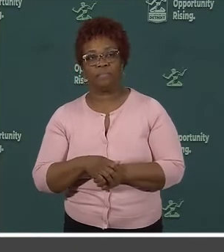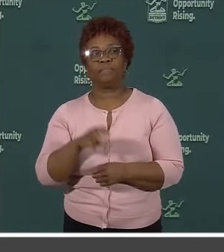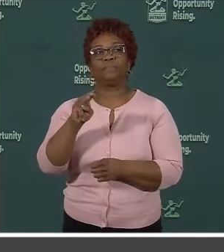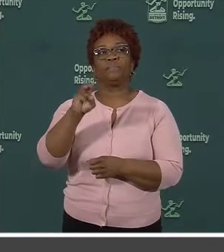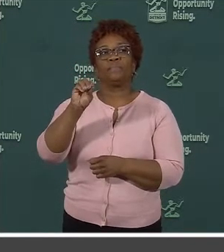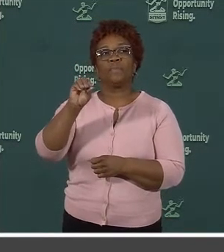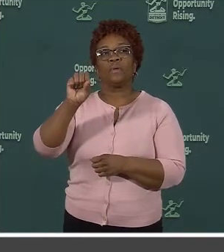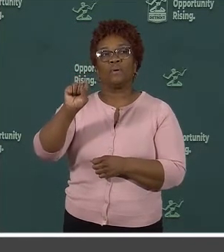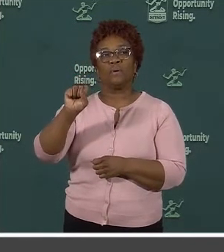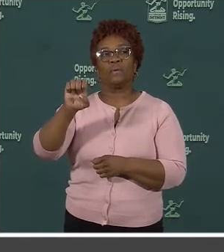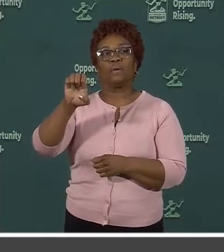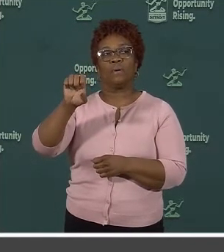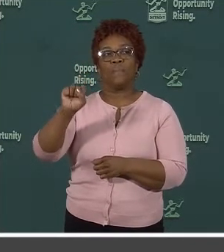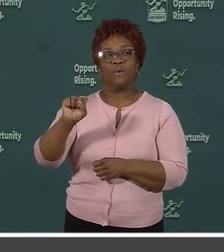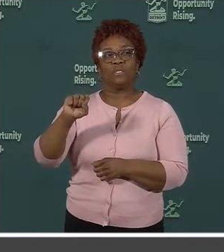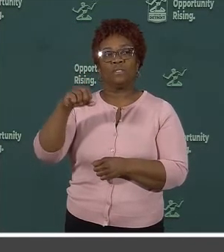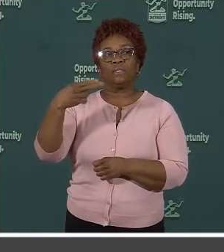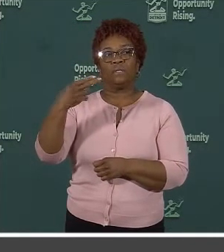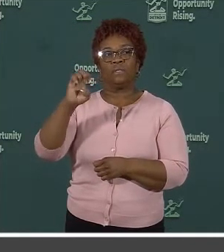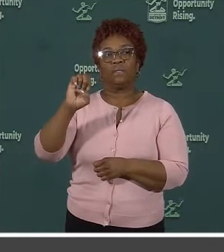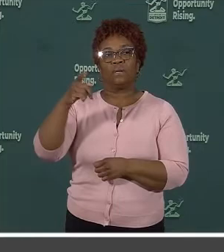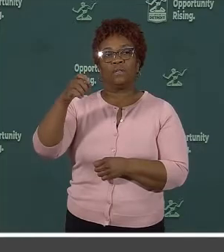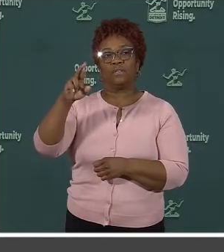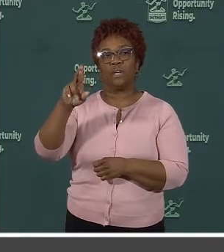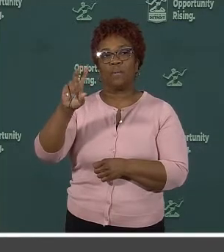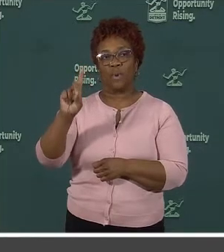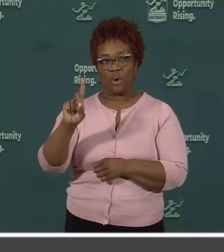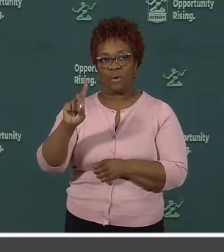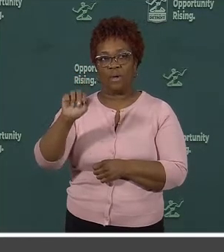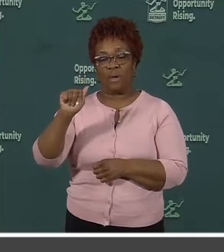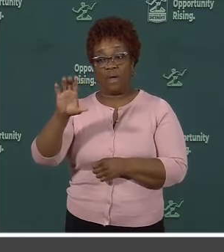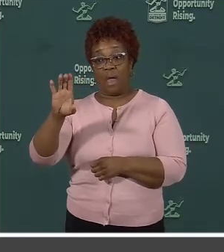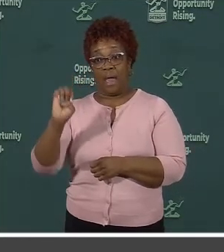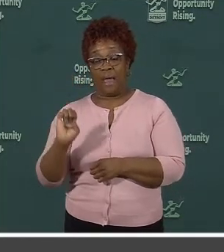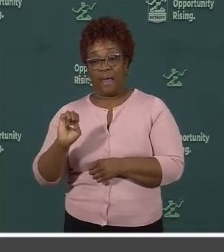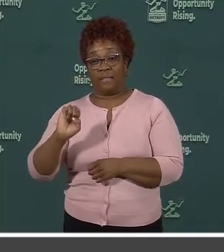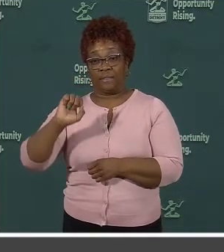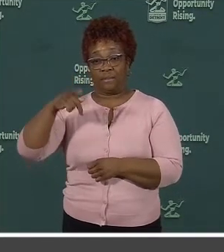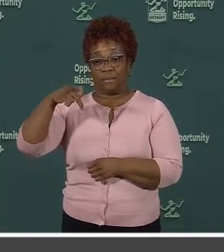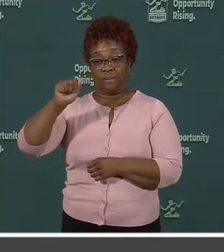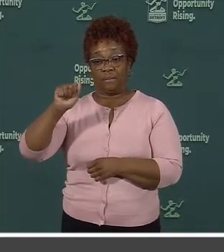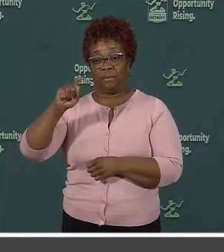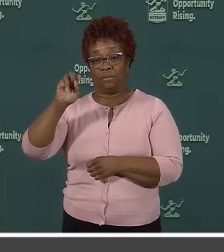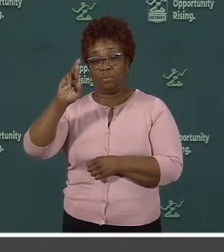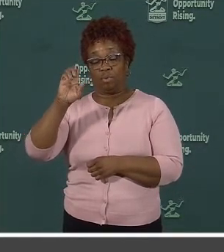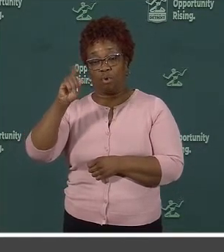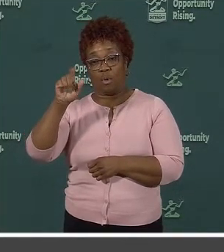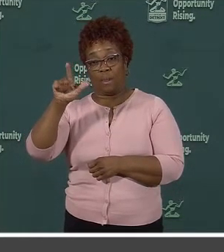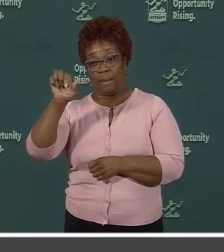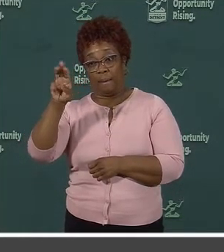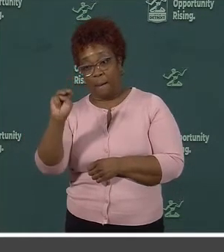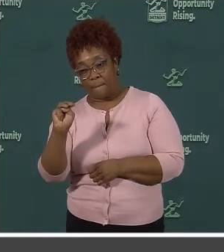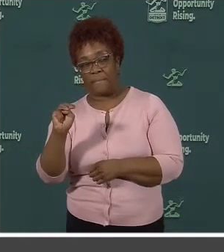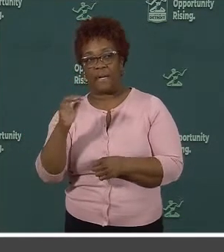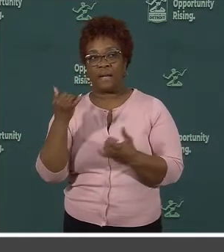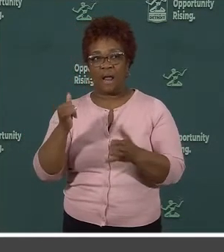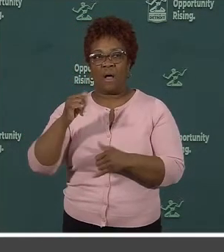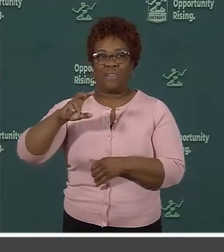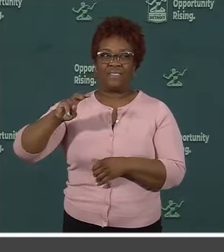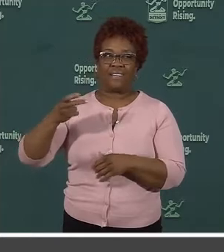PETROLEUM IS NOW THE SECOND LARGEST BLACK OWNED PETROLEUM COMPANY IN AMERICA HE'S GOT A LITTLE OFFICE ON MCNICHOLS HE